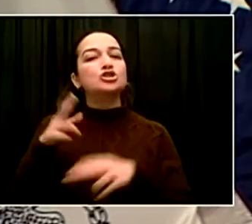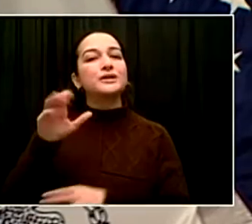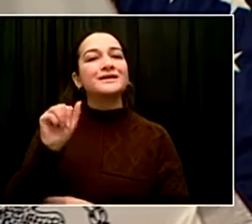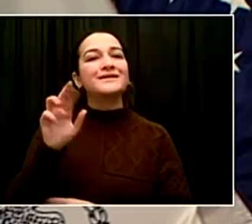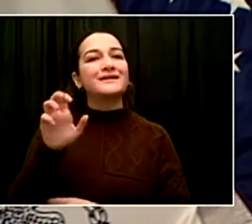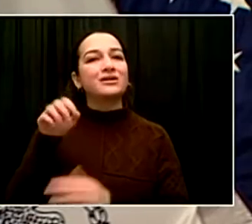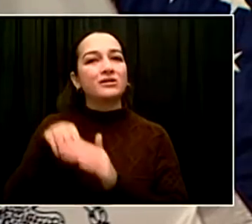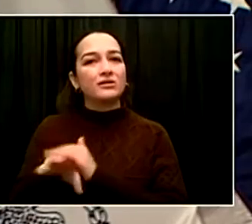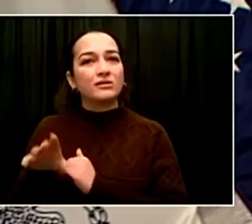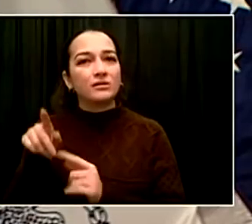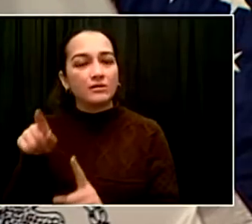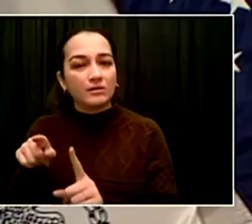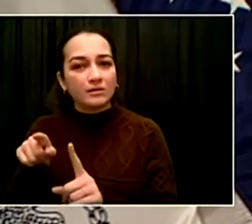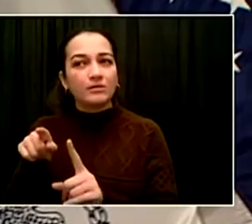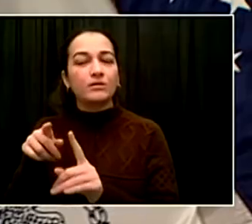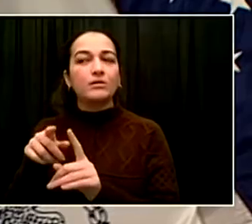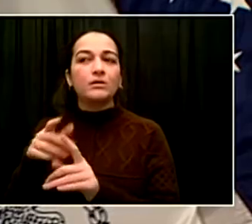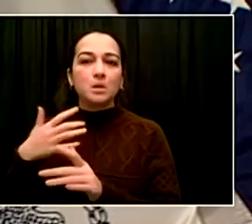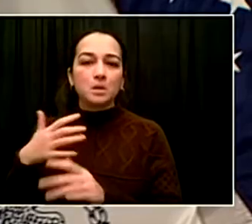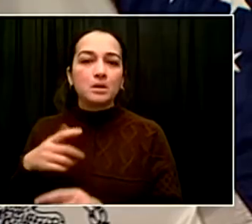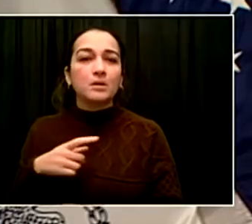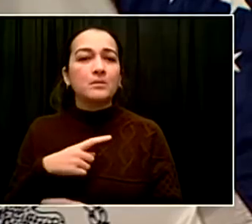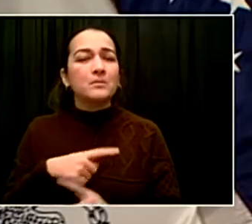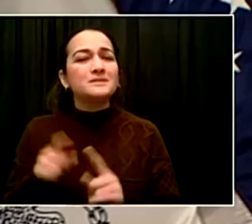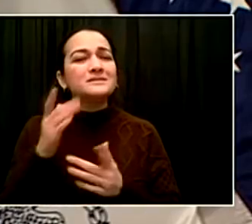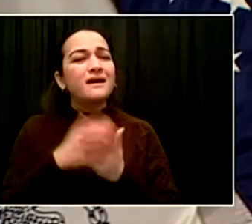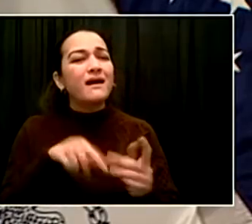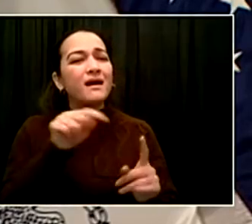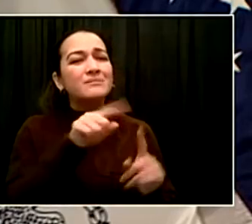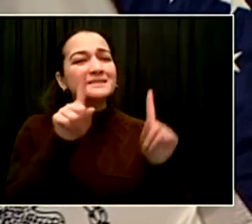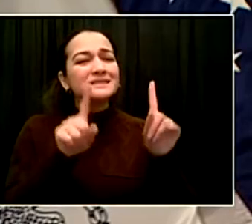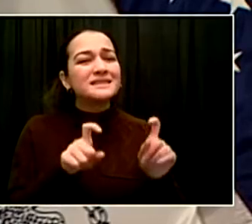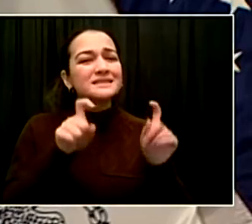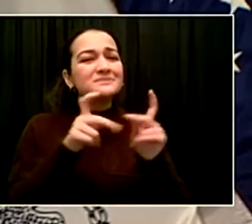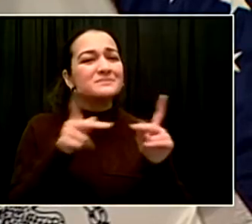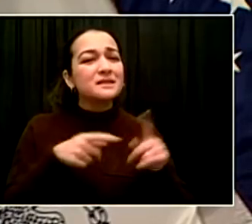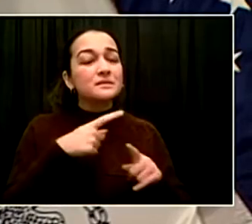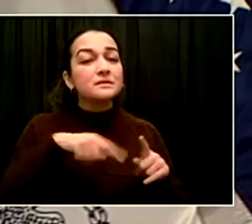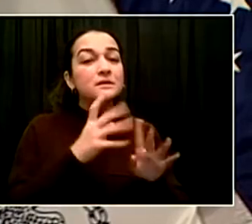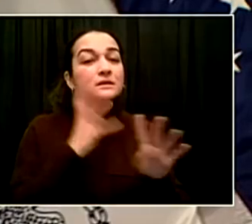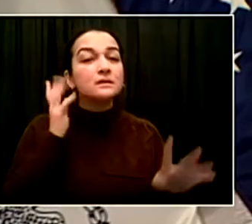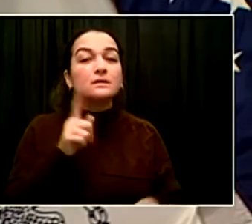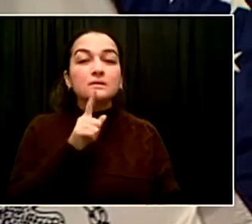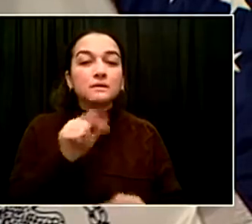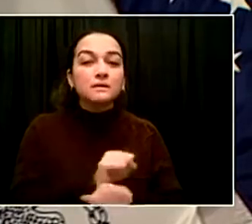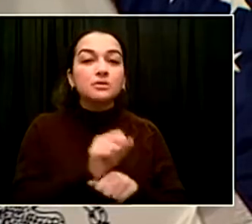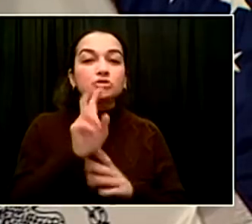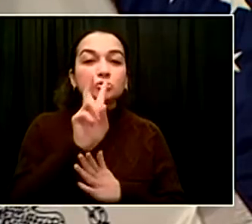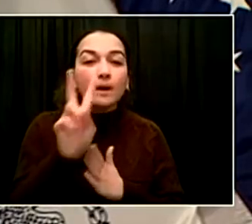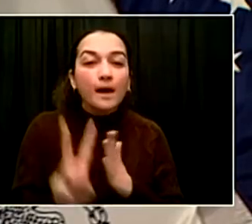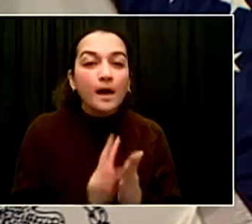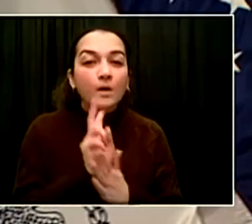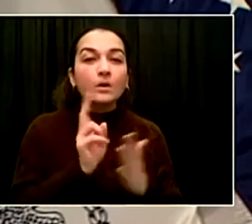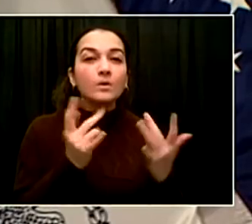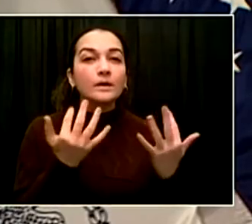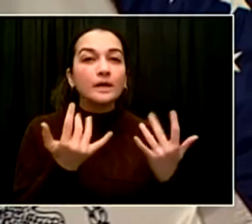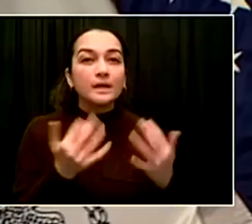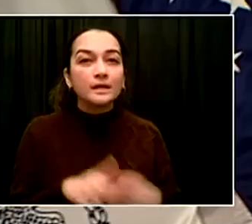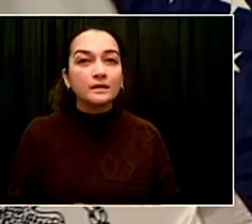HOUSER PEOPLE ARE WAITING AT THE CITY SITES AND ALSO THE MOBILE VANS THAT YOU GUYS ARE